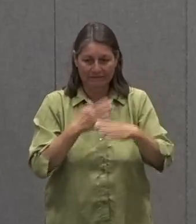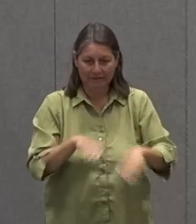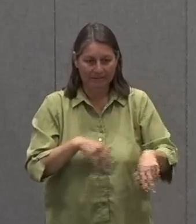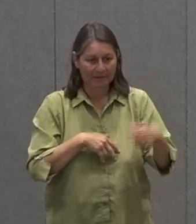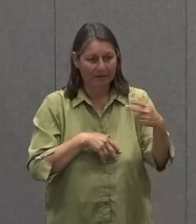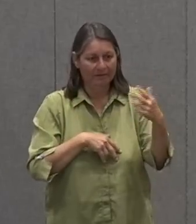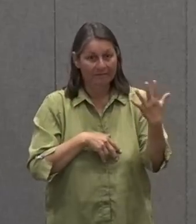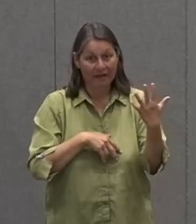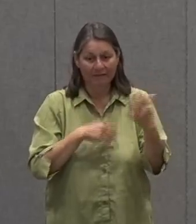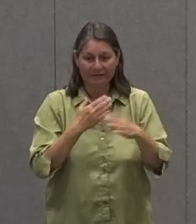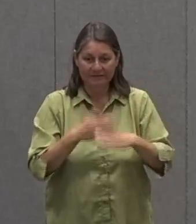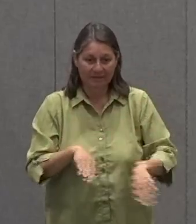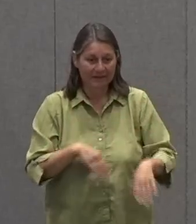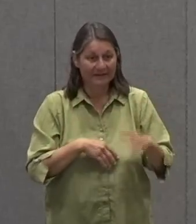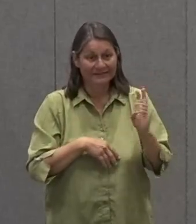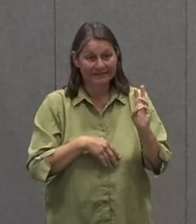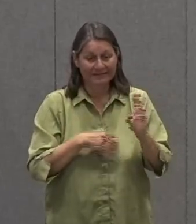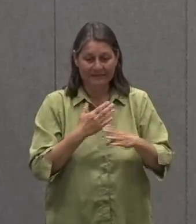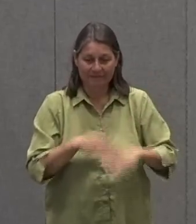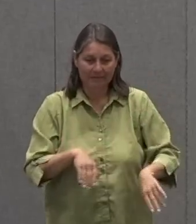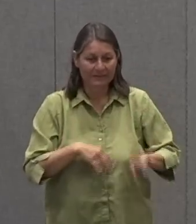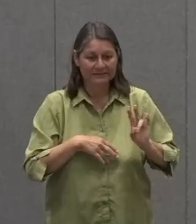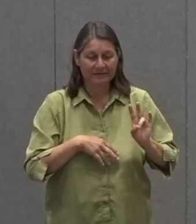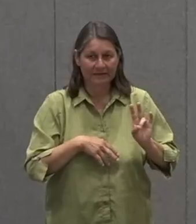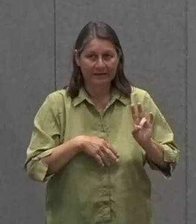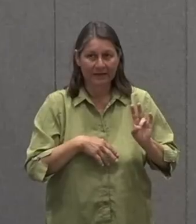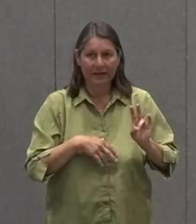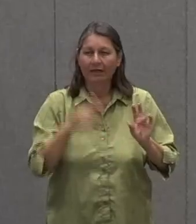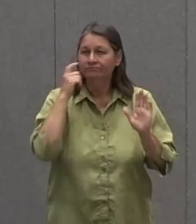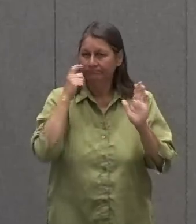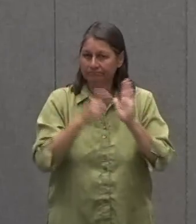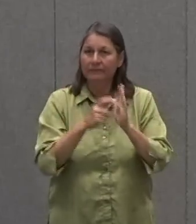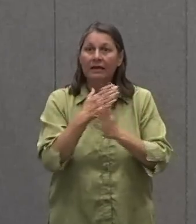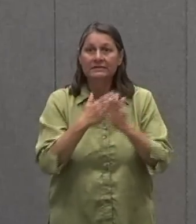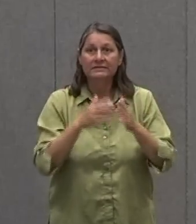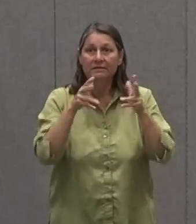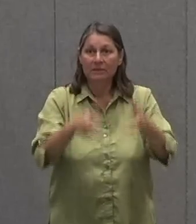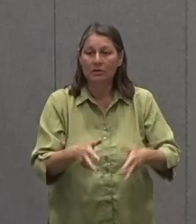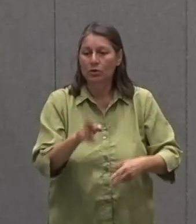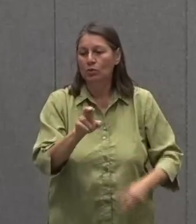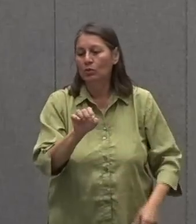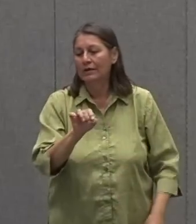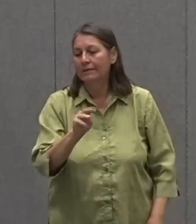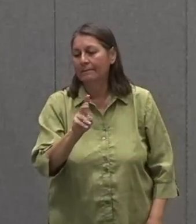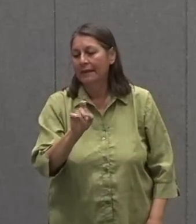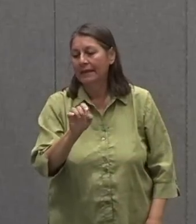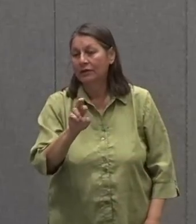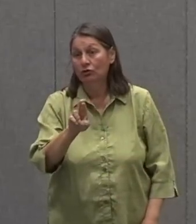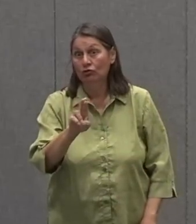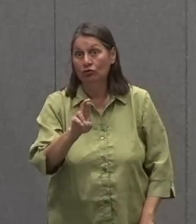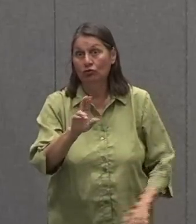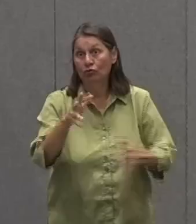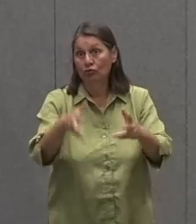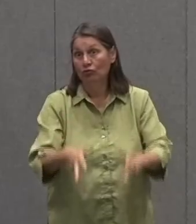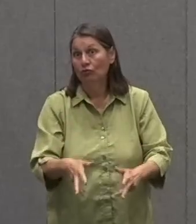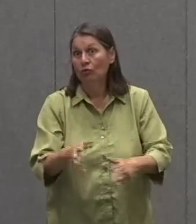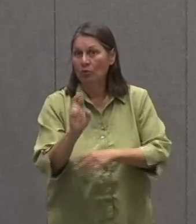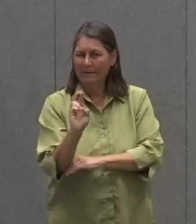and then we had some remainders, and based upon that riddle, we had to figure out what number it was.